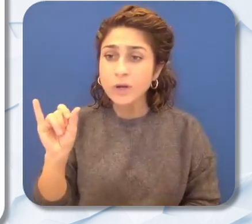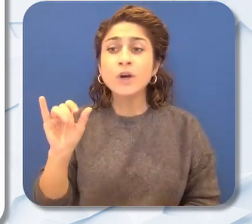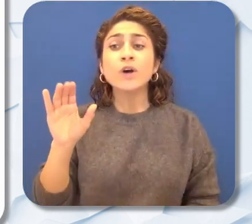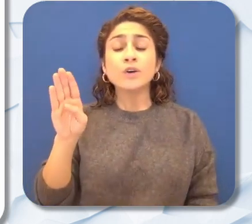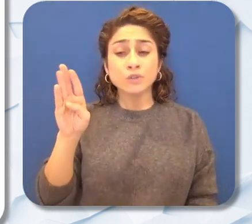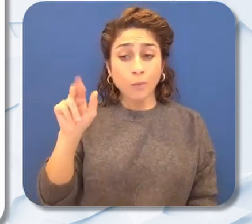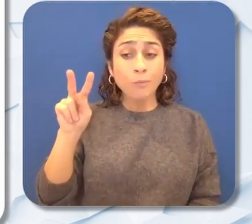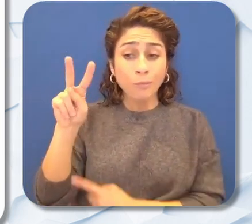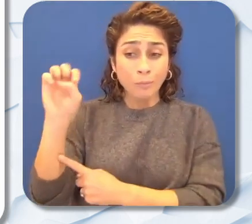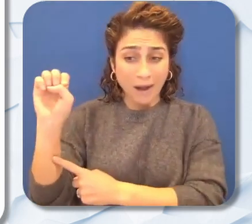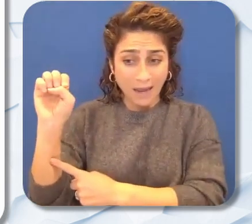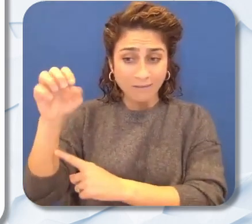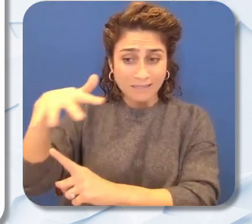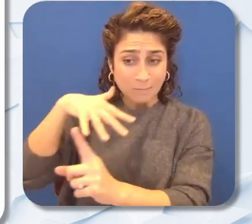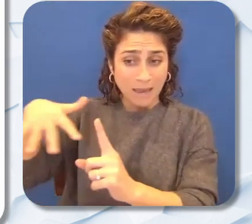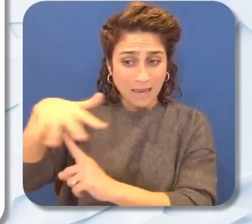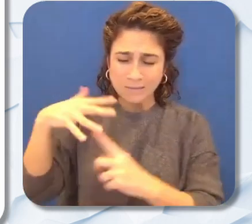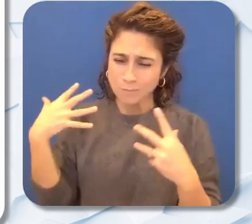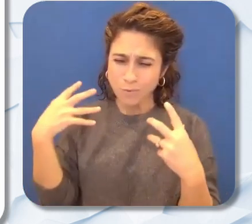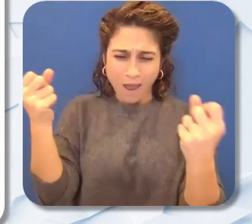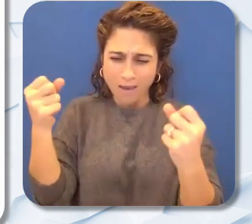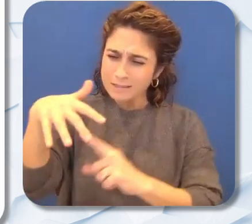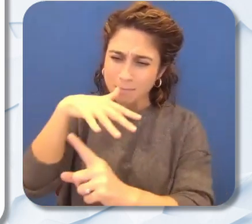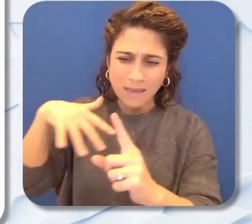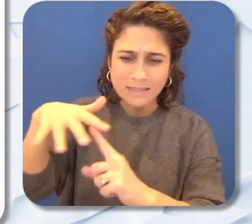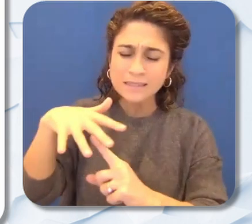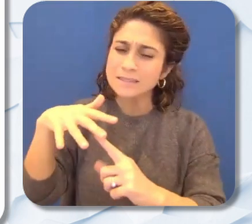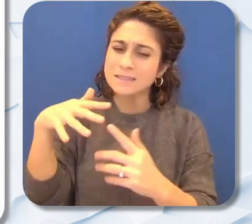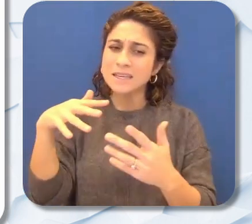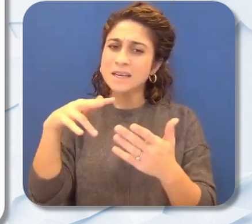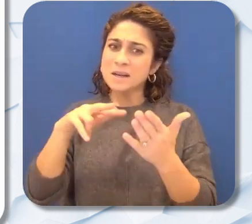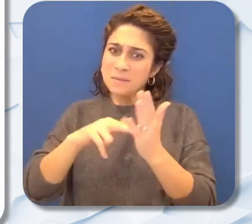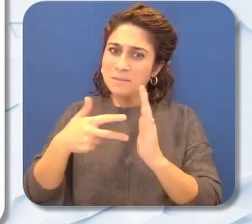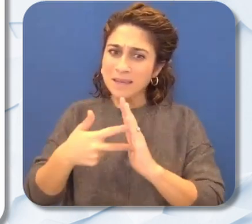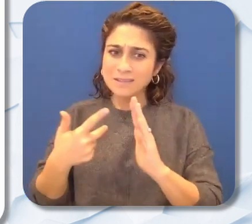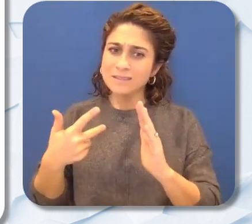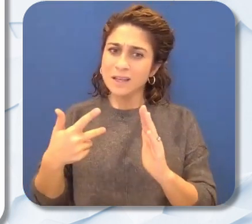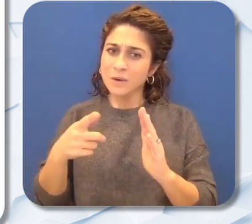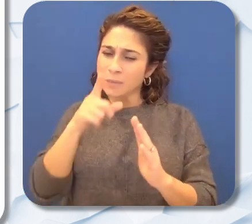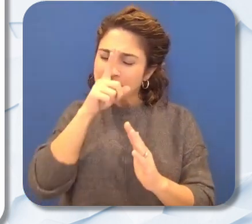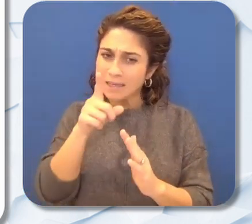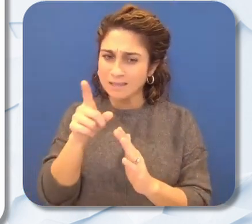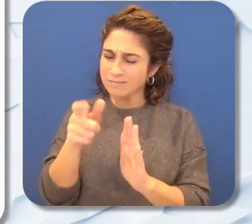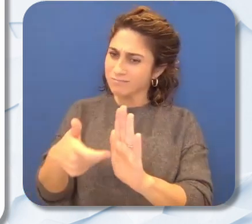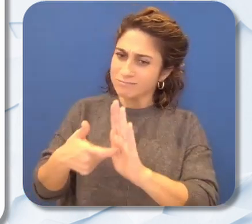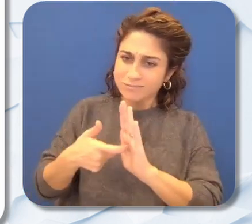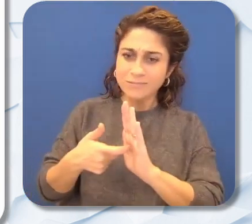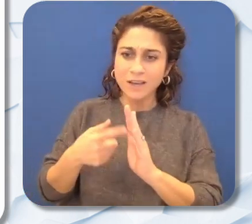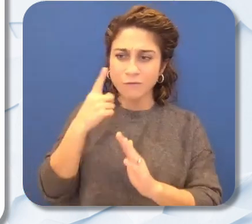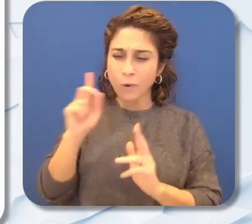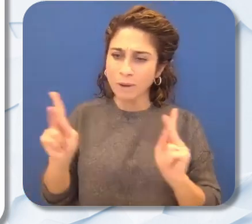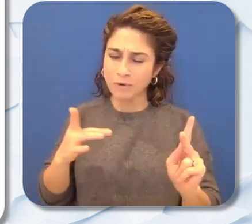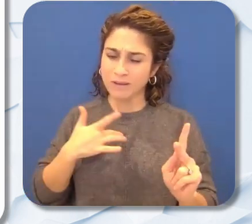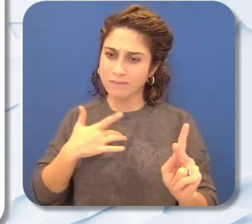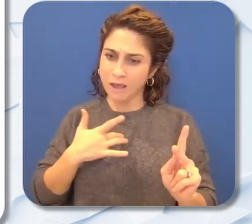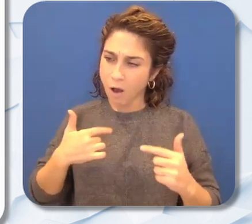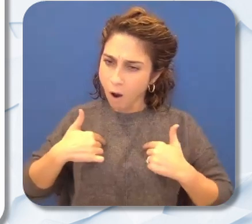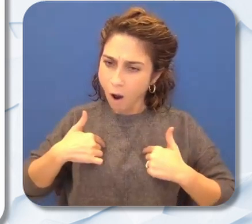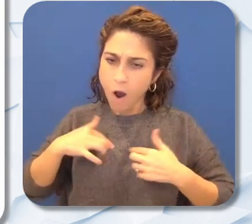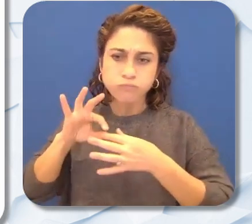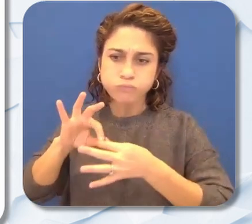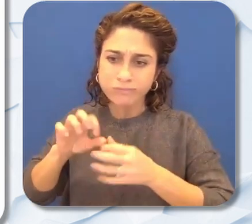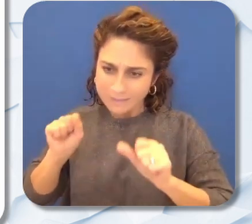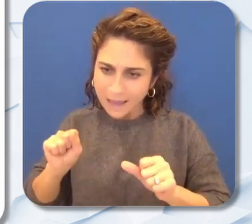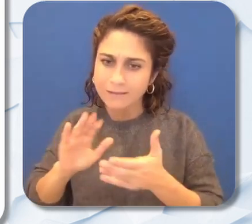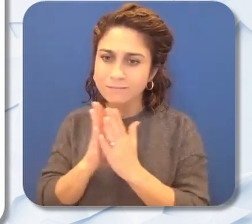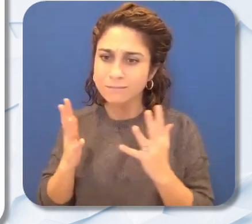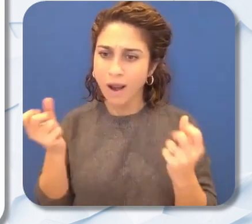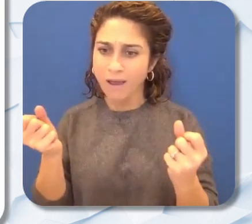validate their unique experience is needed. When we when people feel cared for they relax. They do